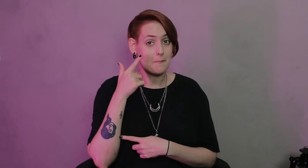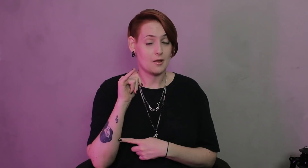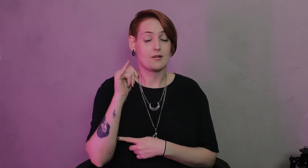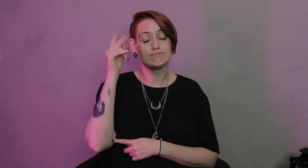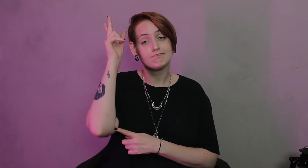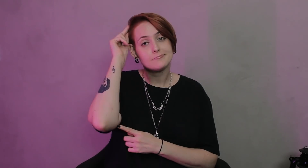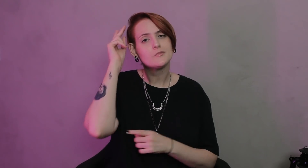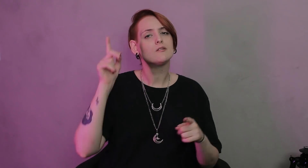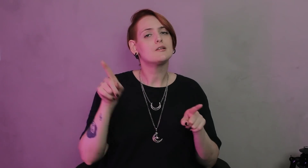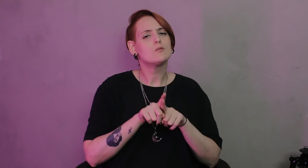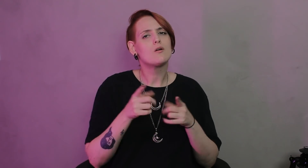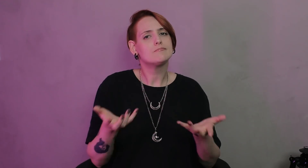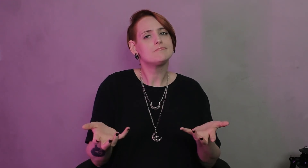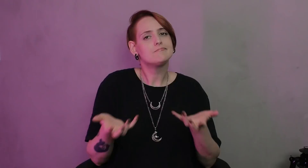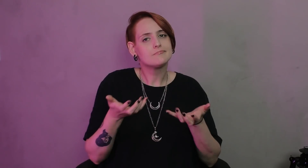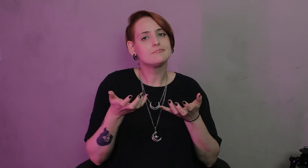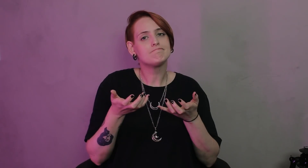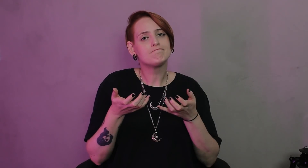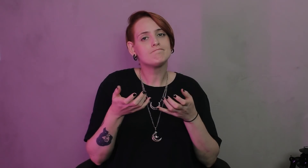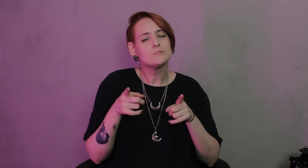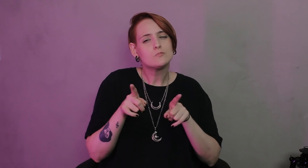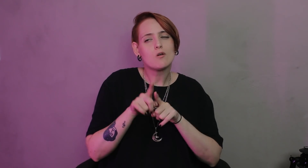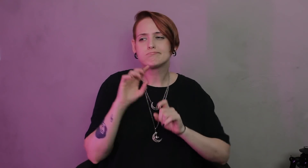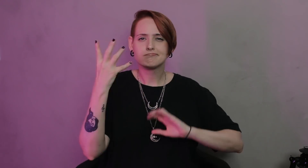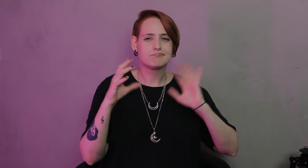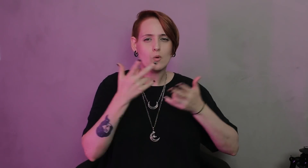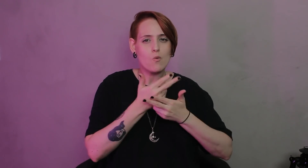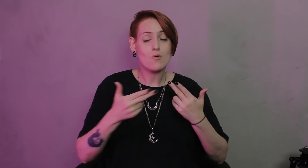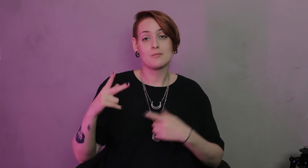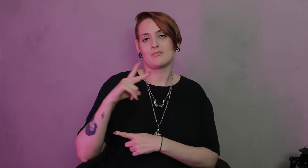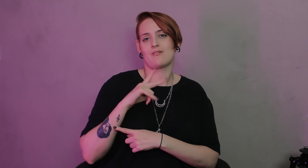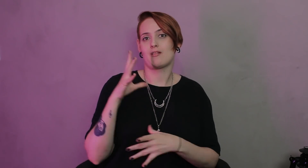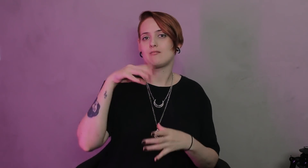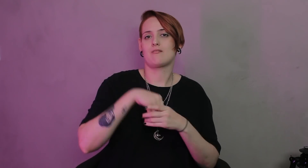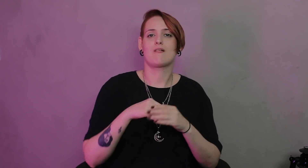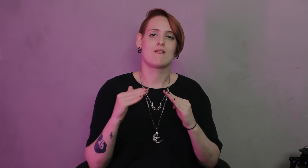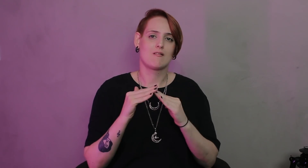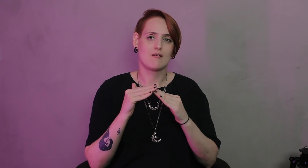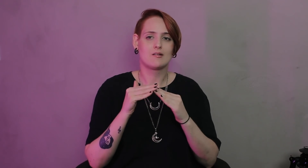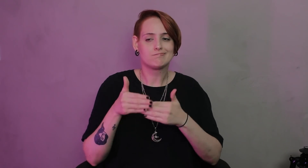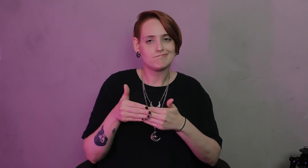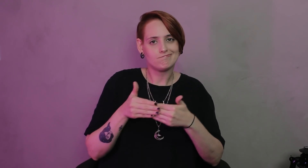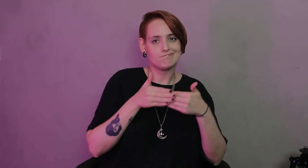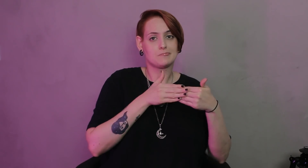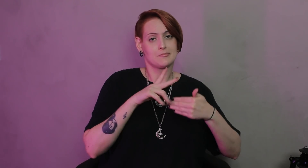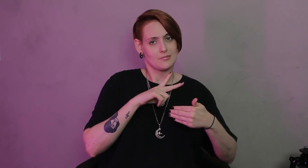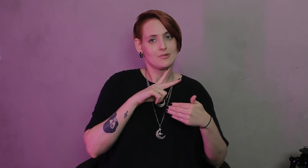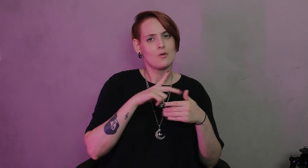The young woman's father wanted to preserve the personal events of the house,